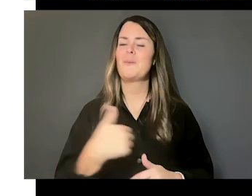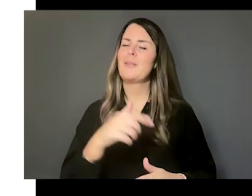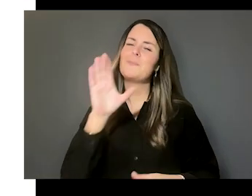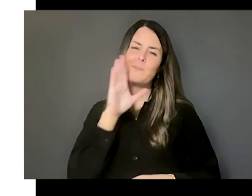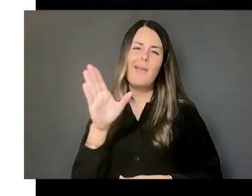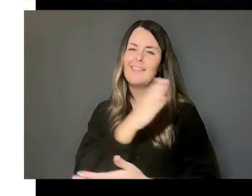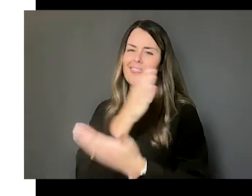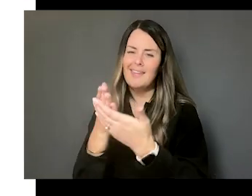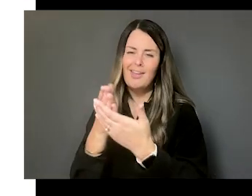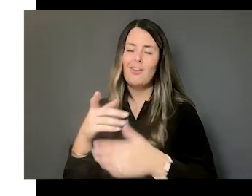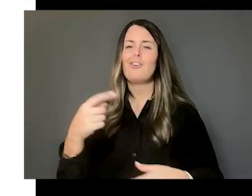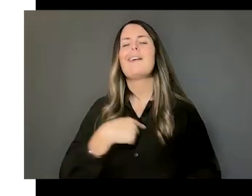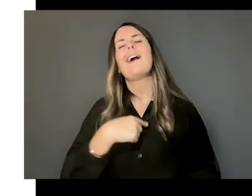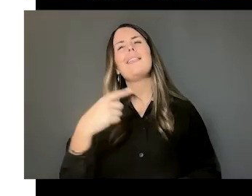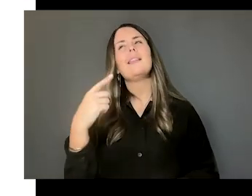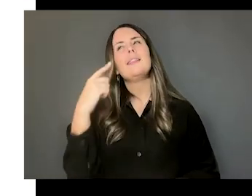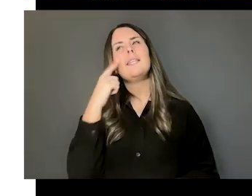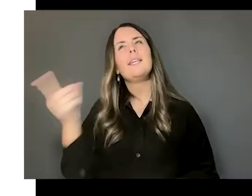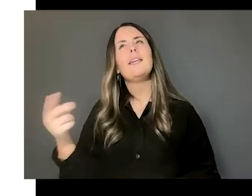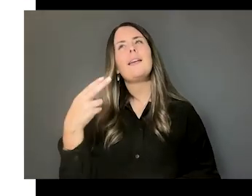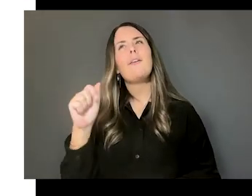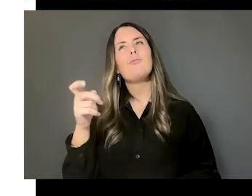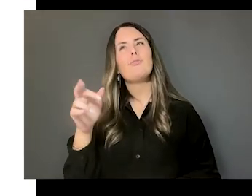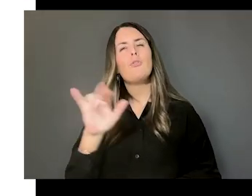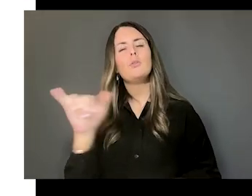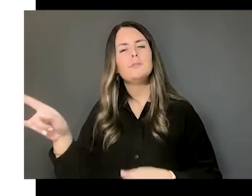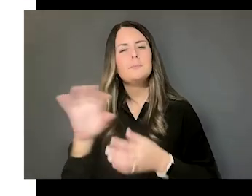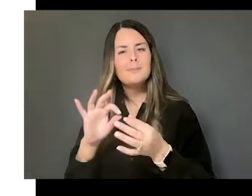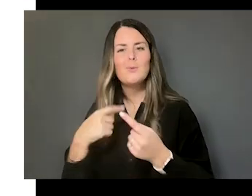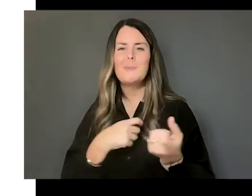I think Heather also mentioned that we support priority schools.